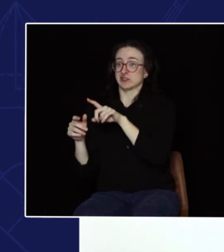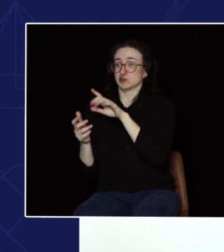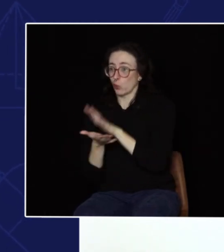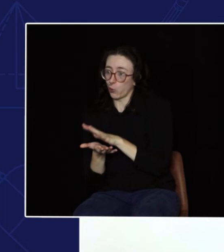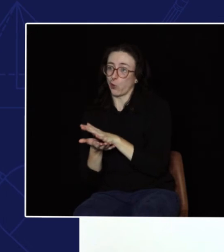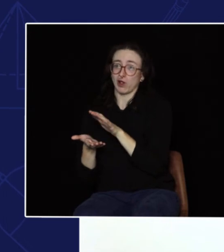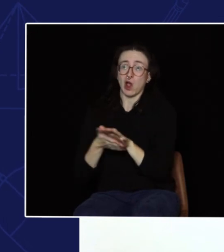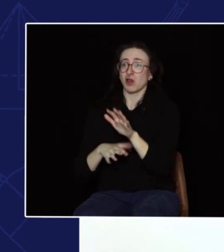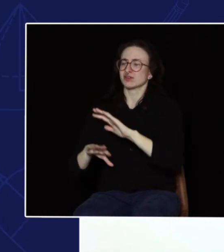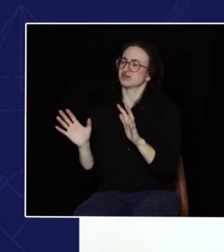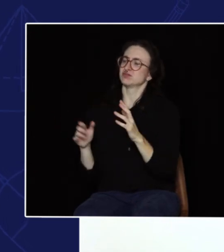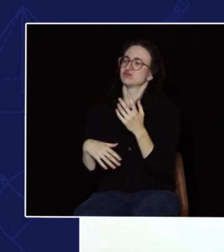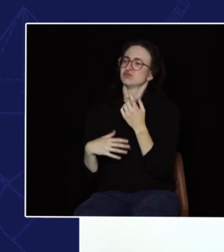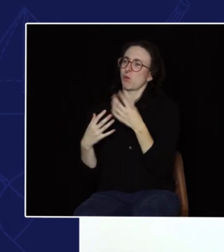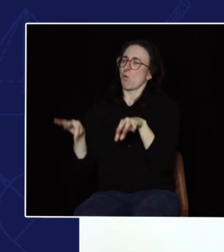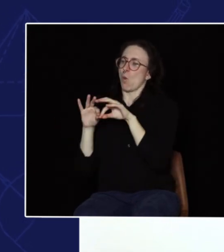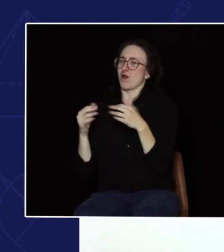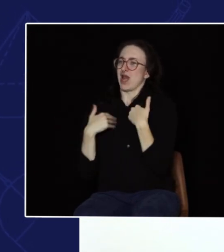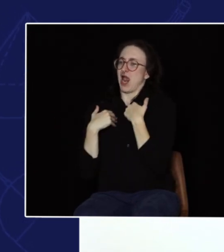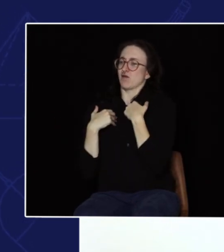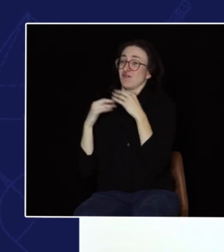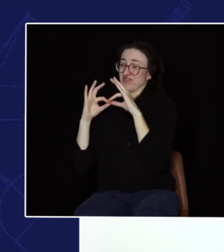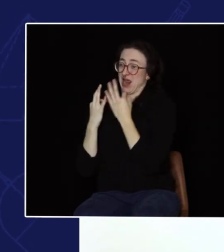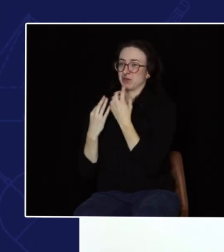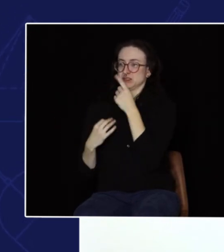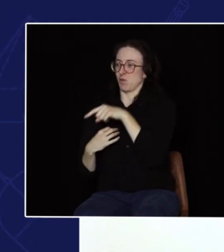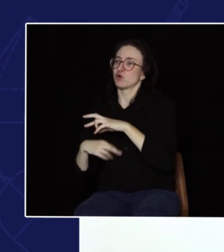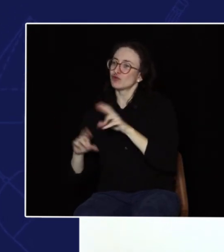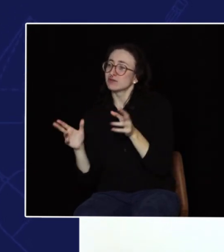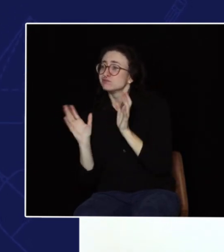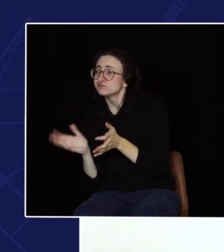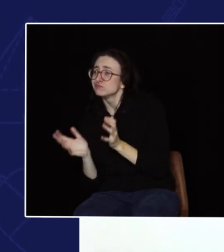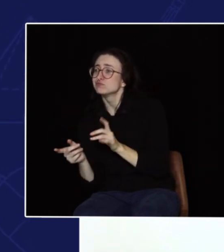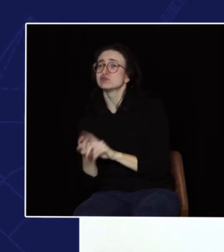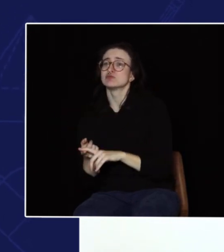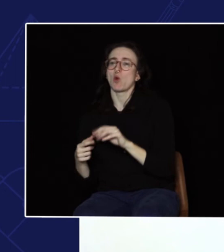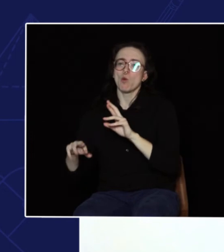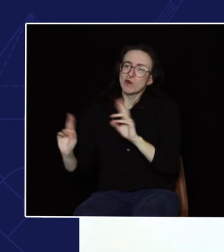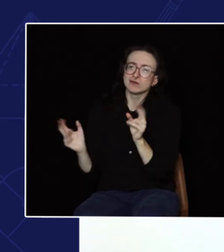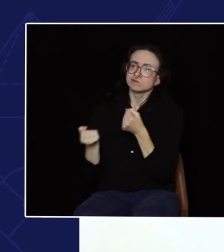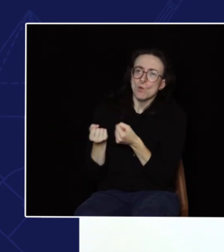there's always someone in your family you can talk to, or like, have support from.